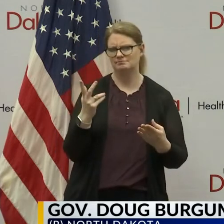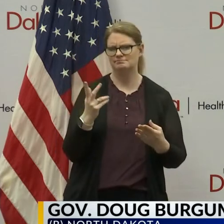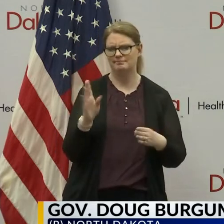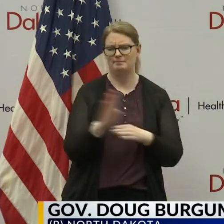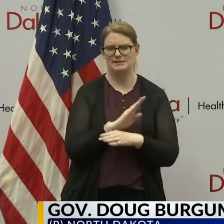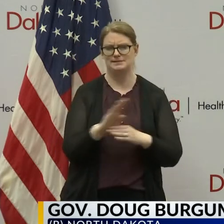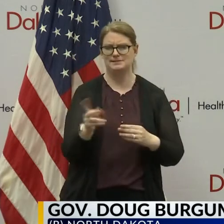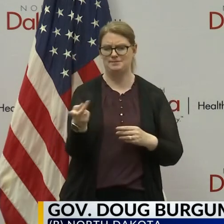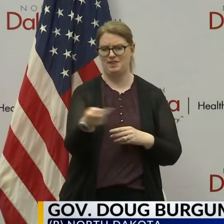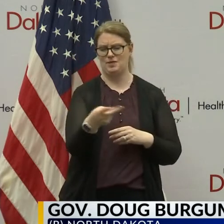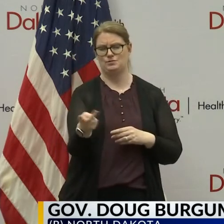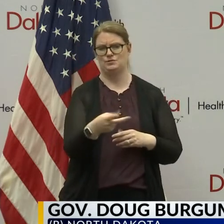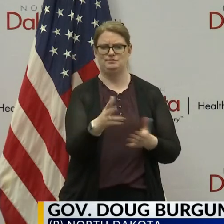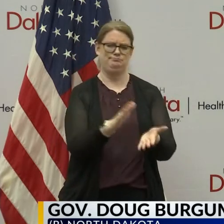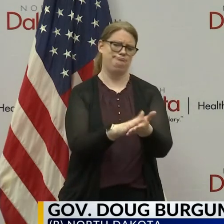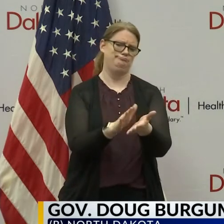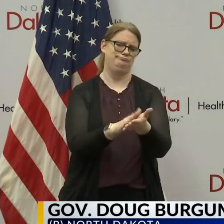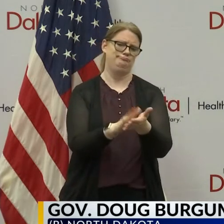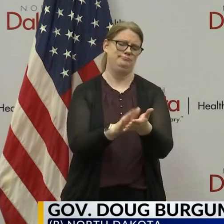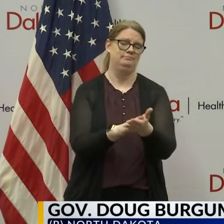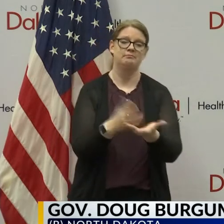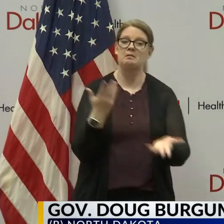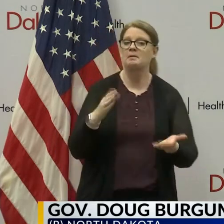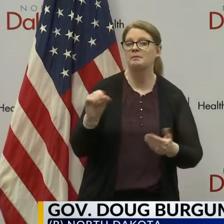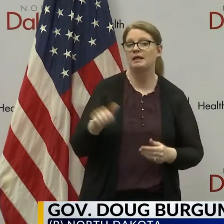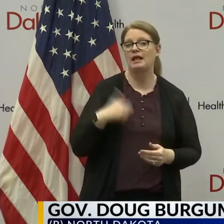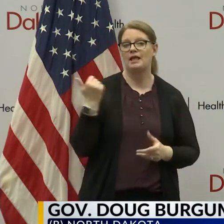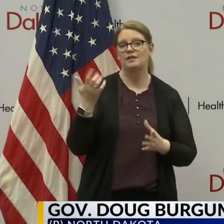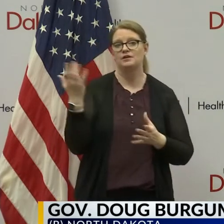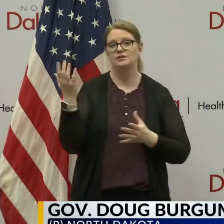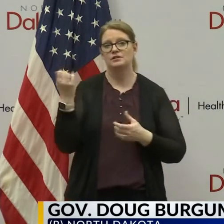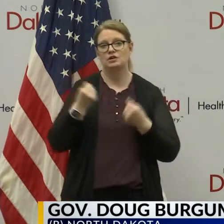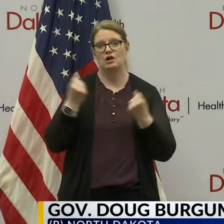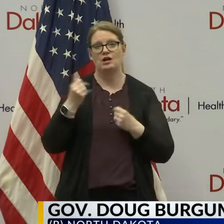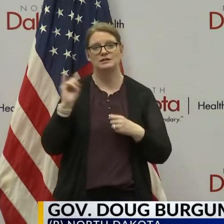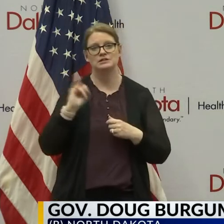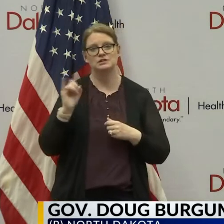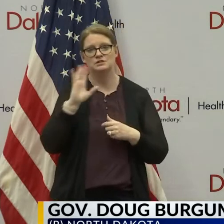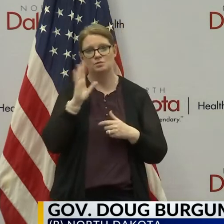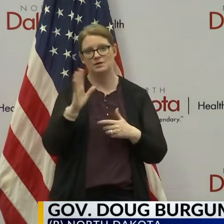LESS DRIVING IS LESS ACCIDENTS AND THEY ARE PAYING OUT LESS CLAIMS.